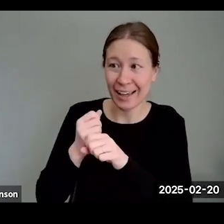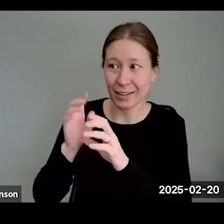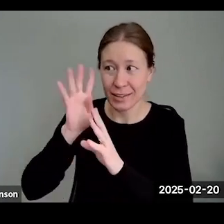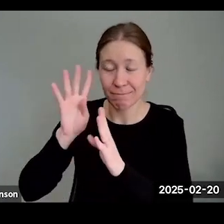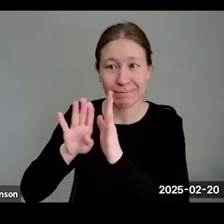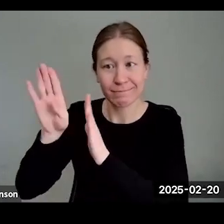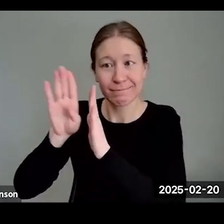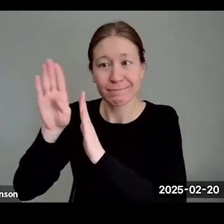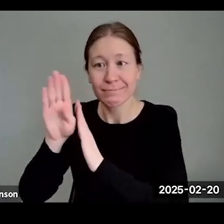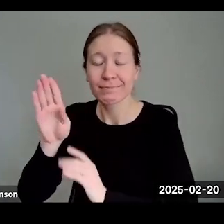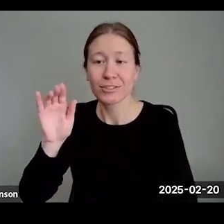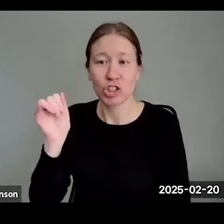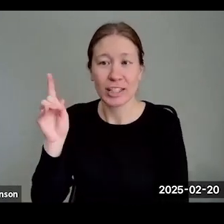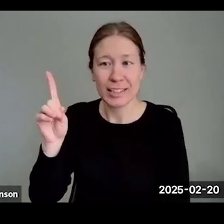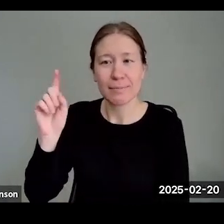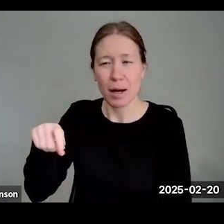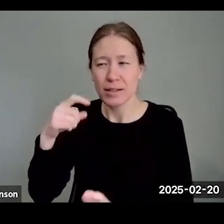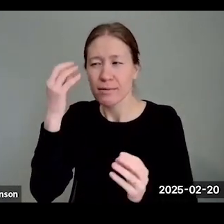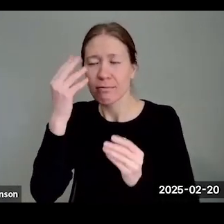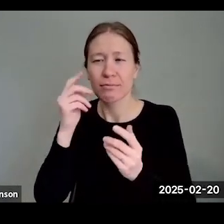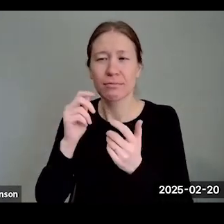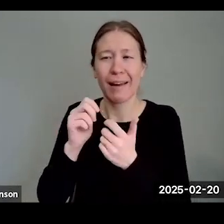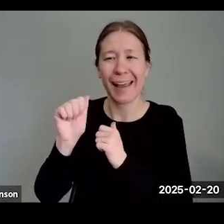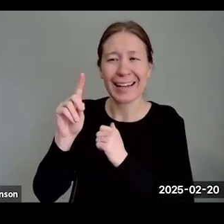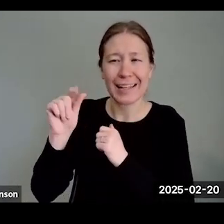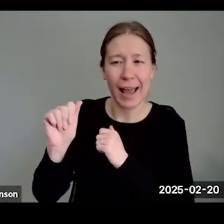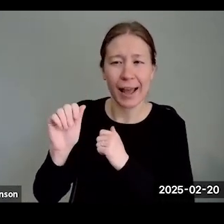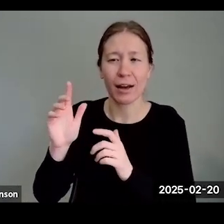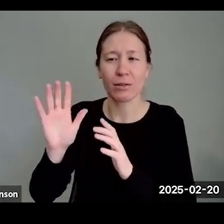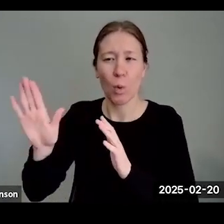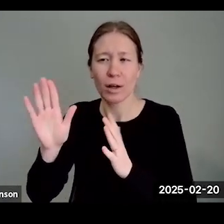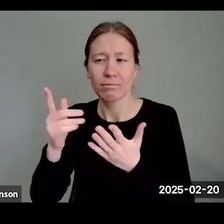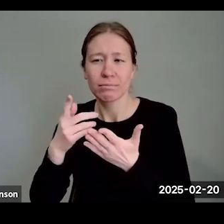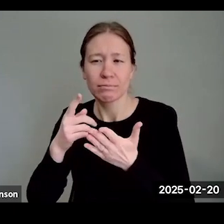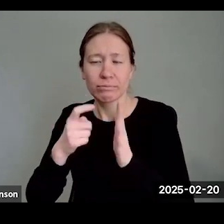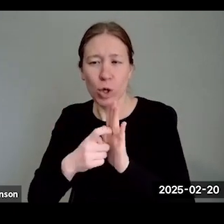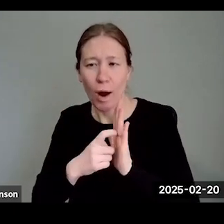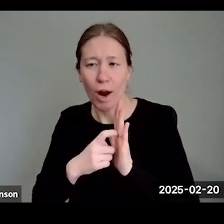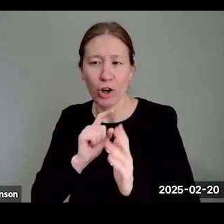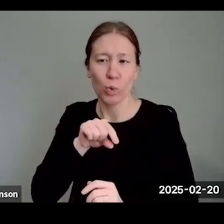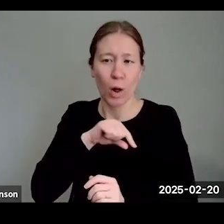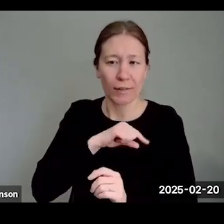when we're determining the requirements or qualifications necessary for that position.